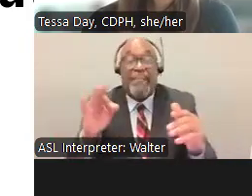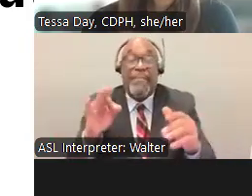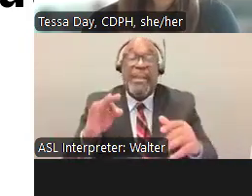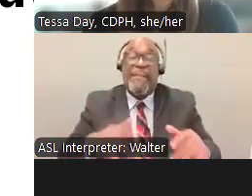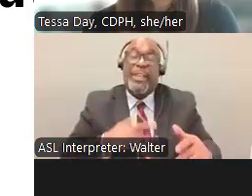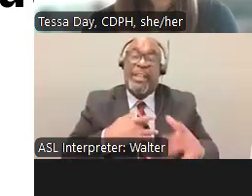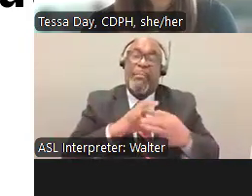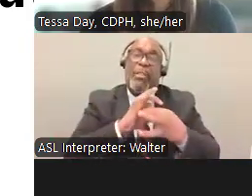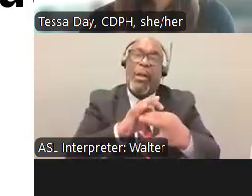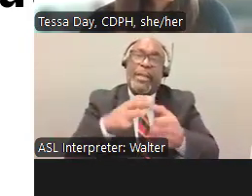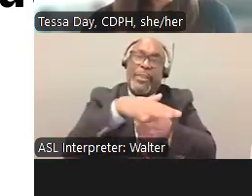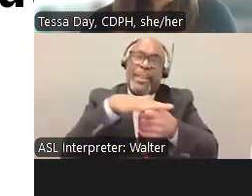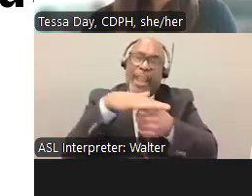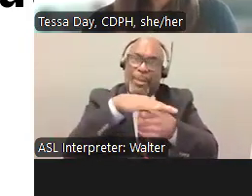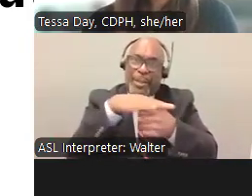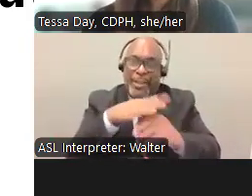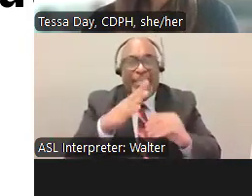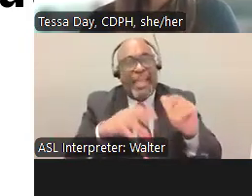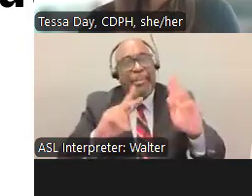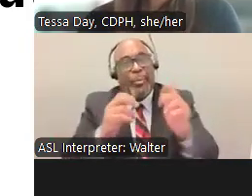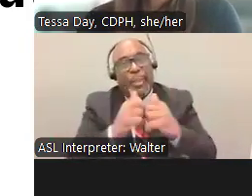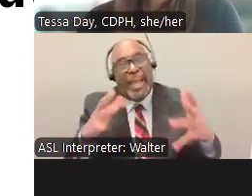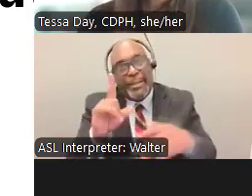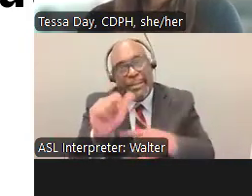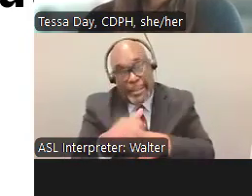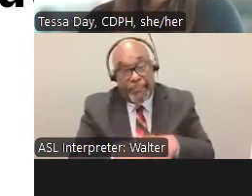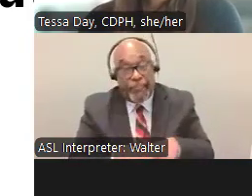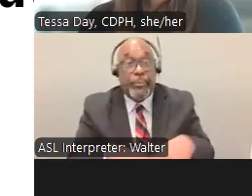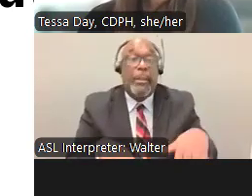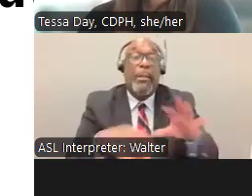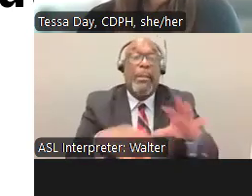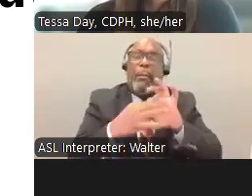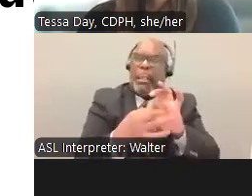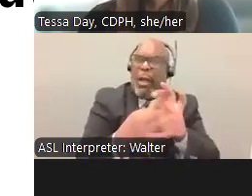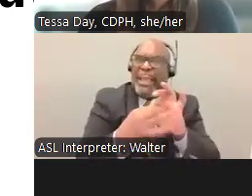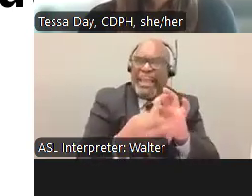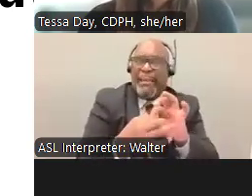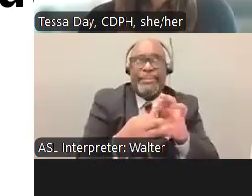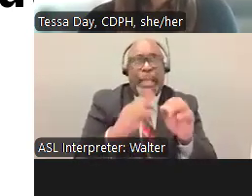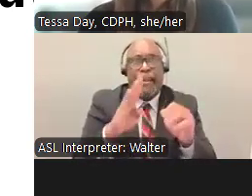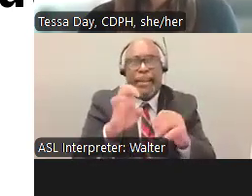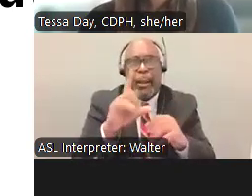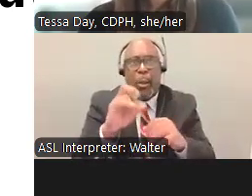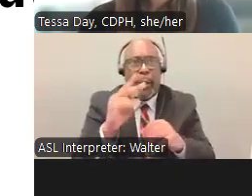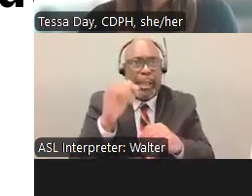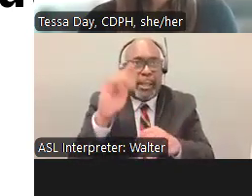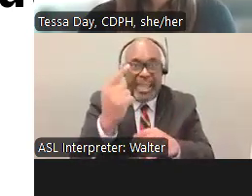13:29:07 connection than those without 13:29:08 disabilities. Belonging is a 13:29:10 really meaningful part of the 13:29:12 neighborhood experience. It